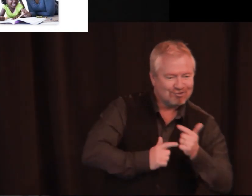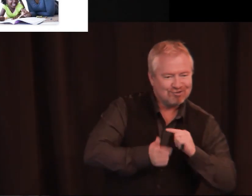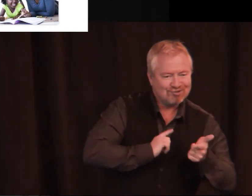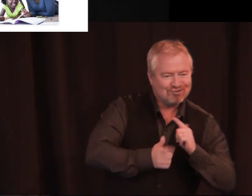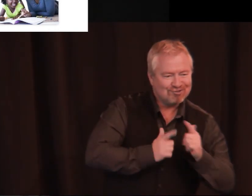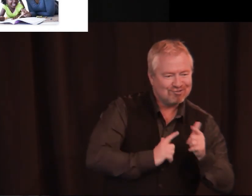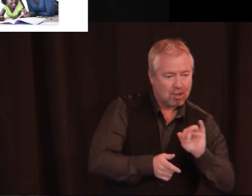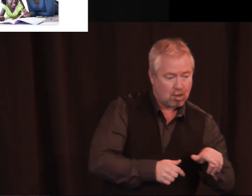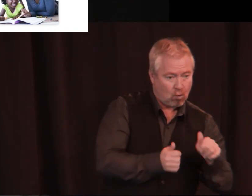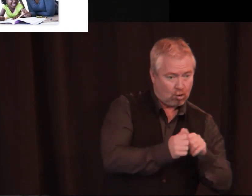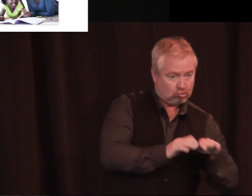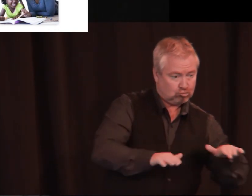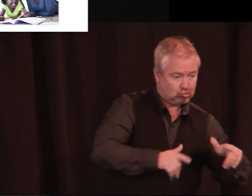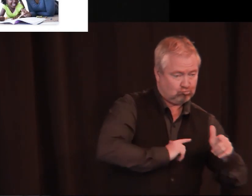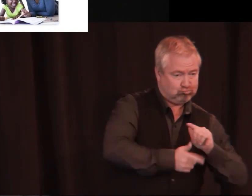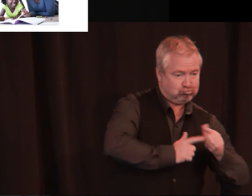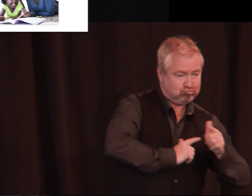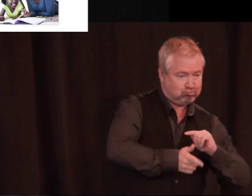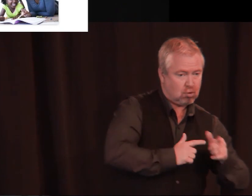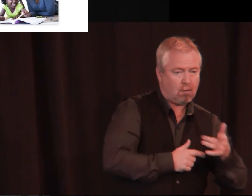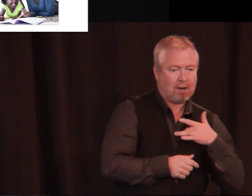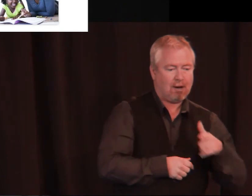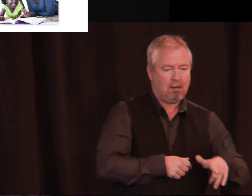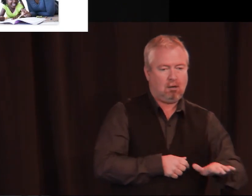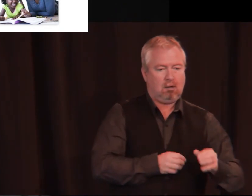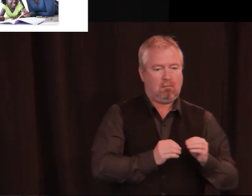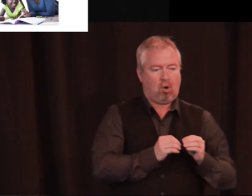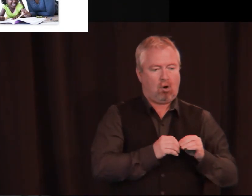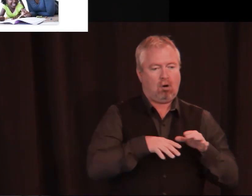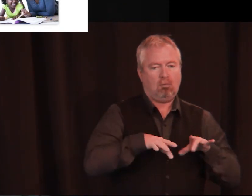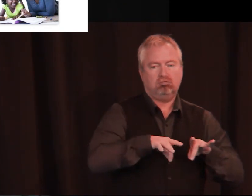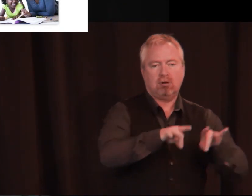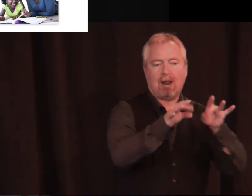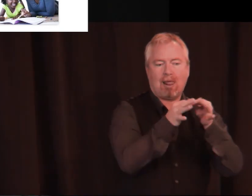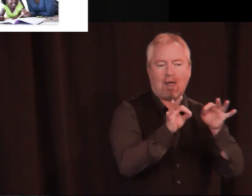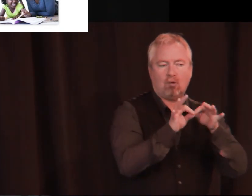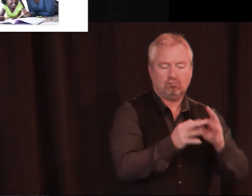those kids tended to have better language outcomes down the road.